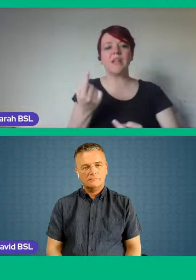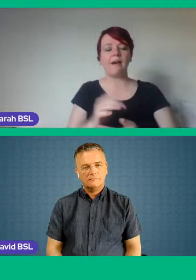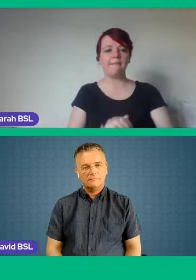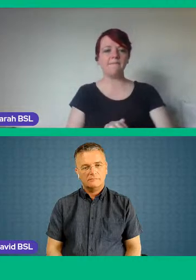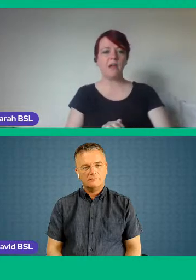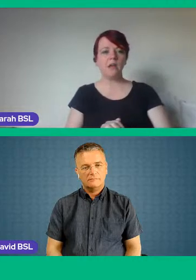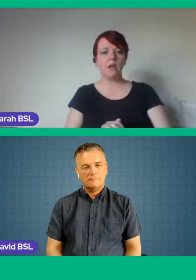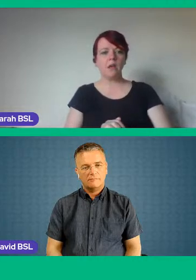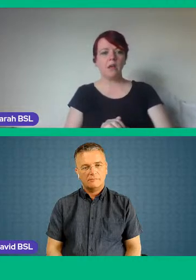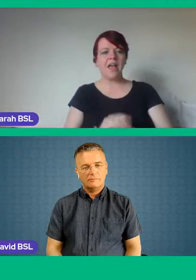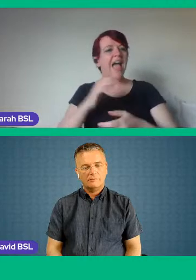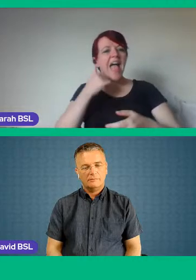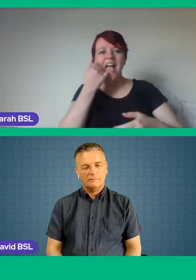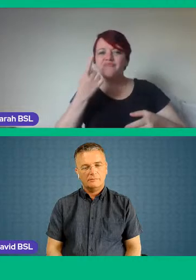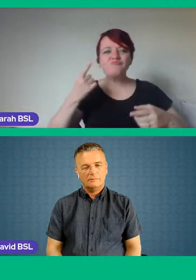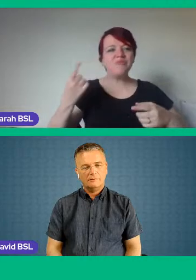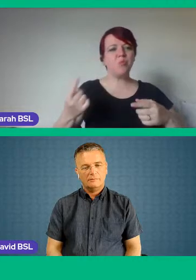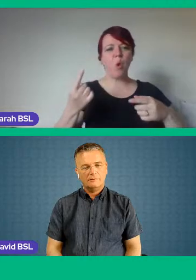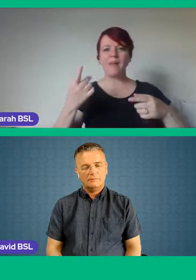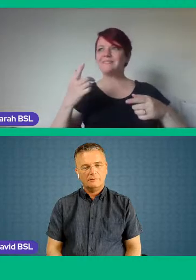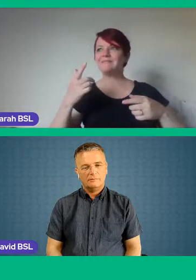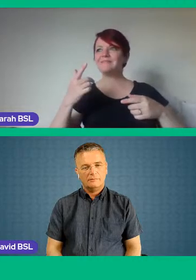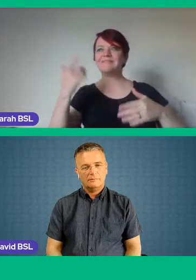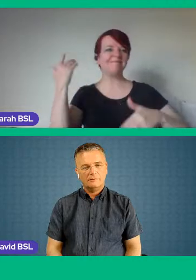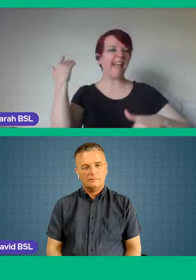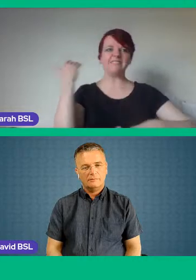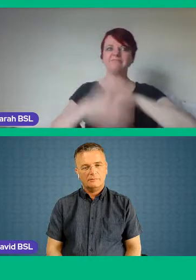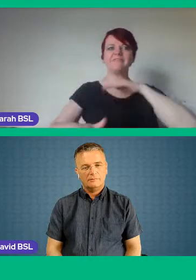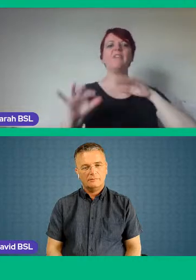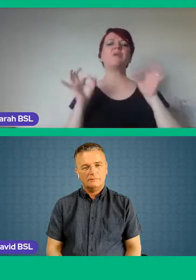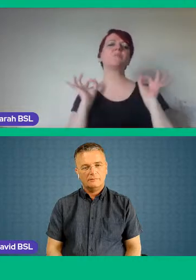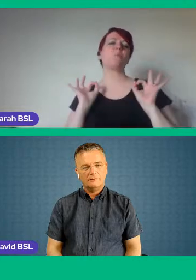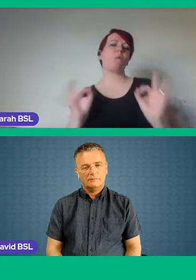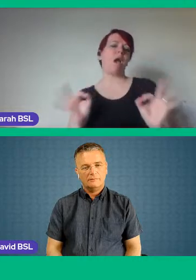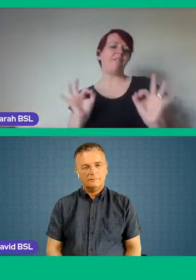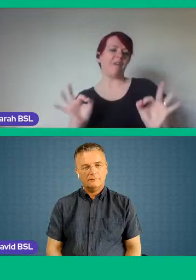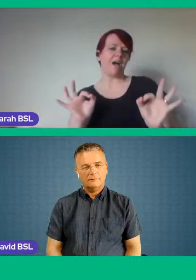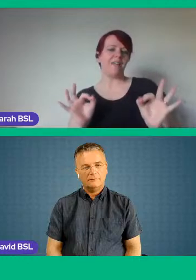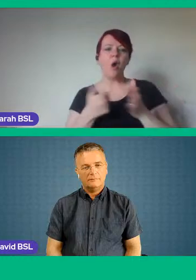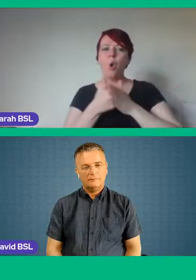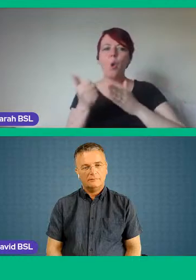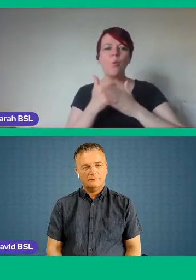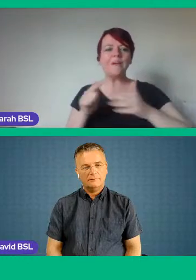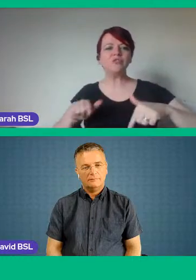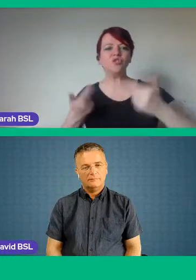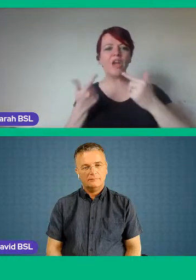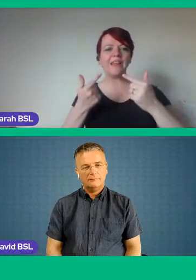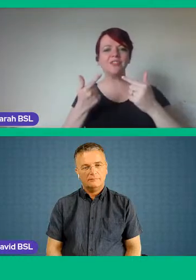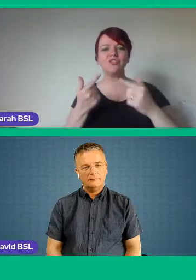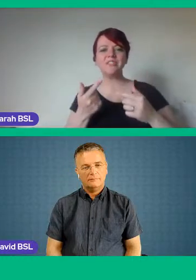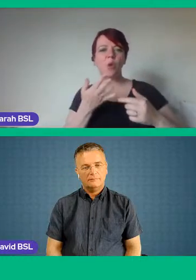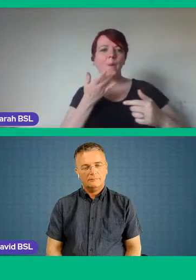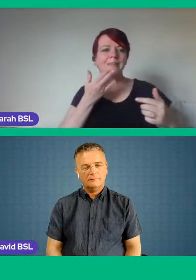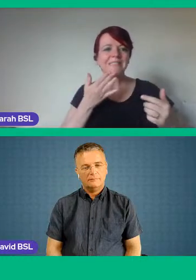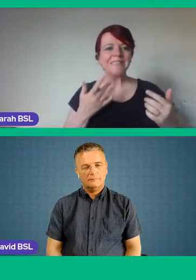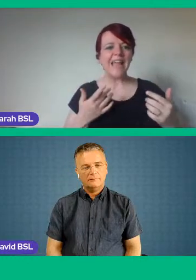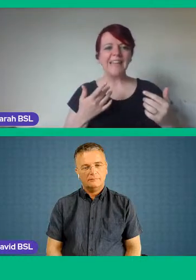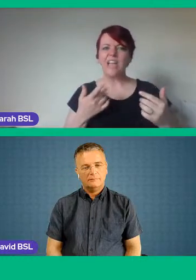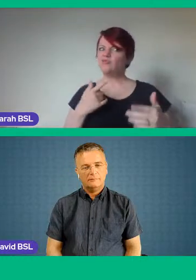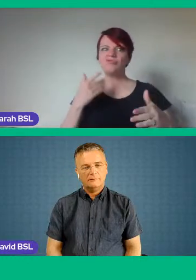I do not pretend that you are always perfect. No one is perfect. Do not hide behind your fancy logo that everyone